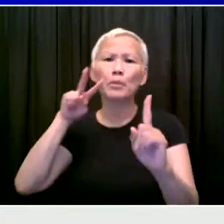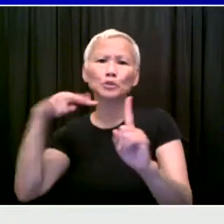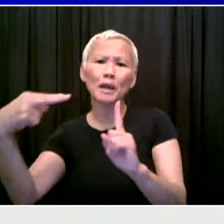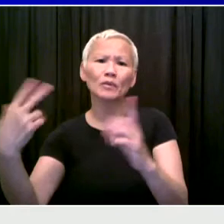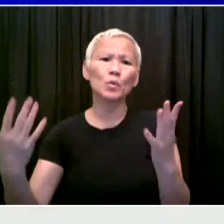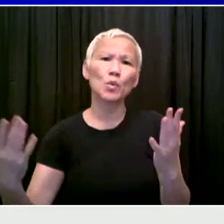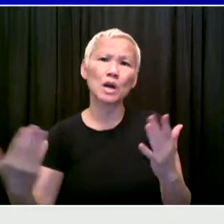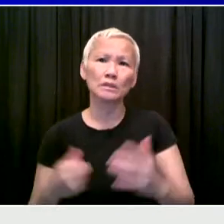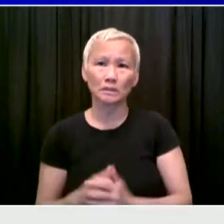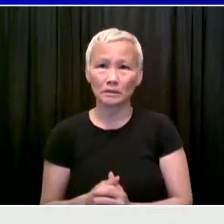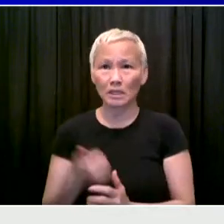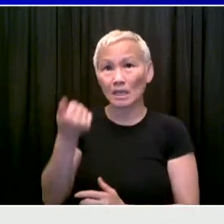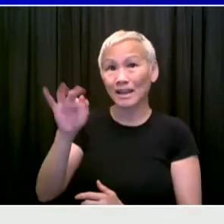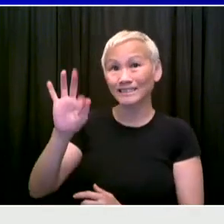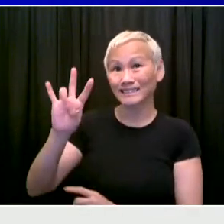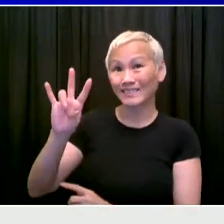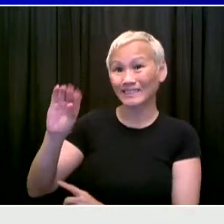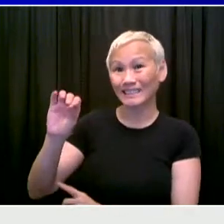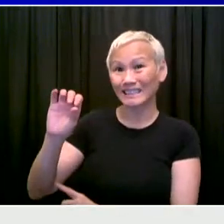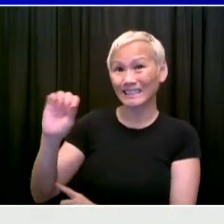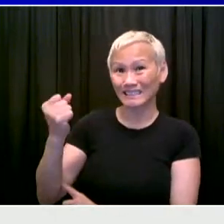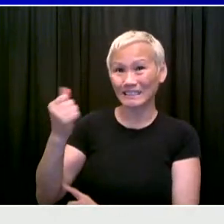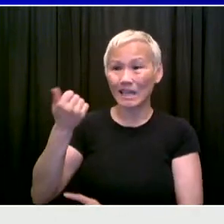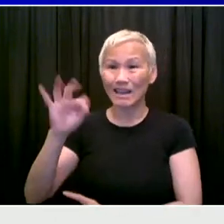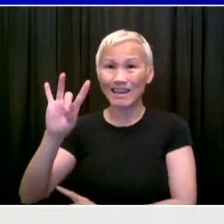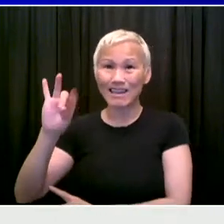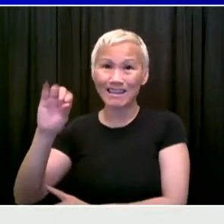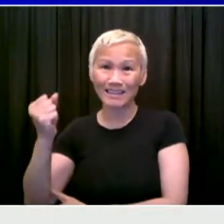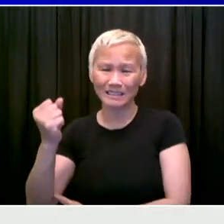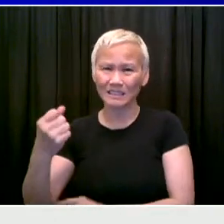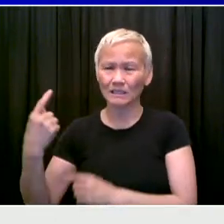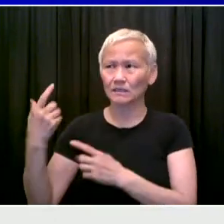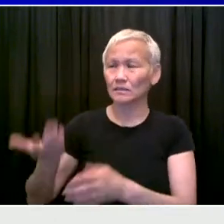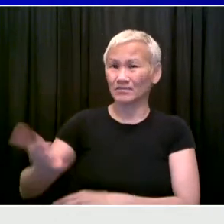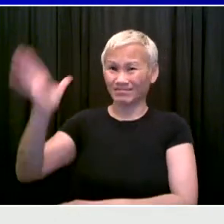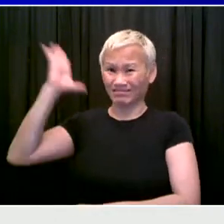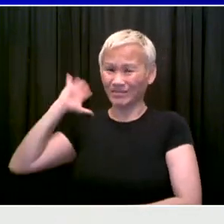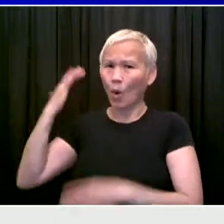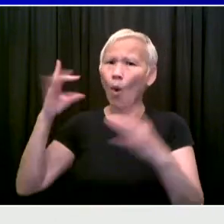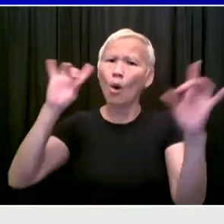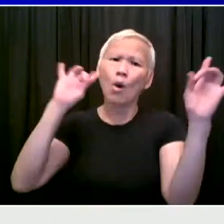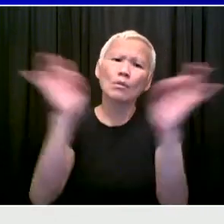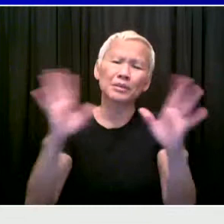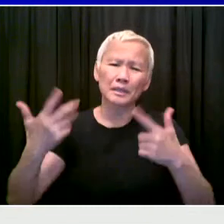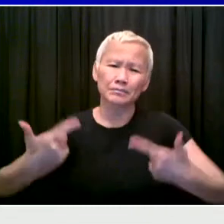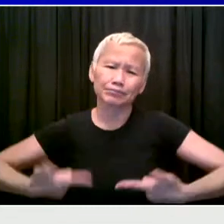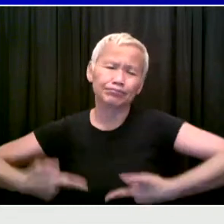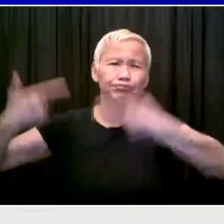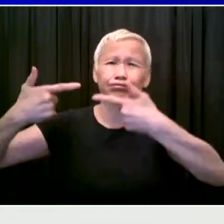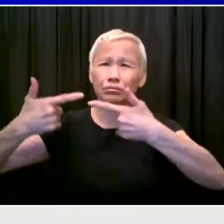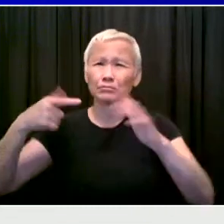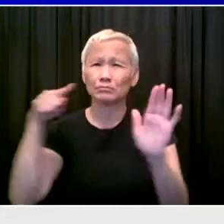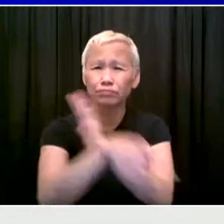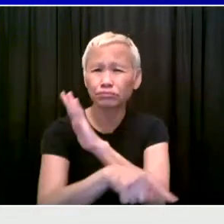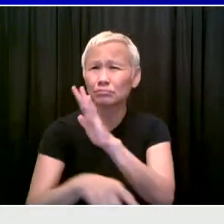PERSPECTIVE HERE WITH THIS CHART. WE HAVE BEEN THROUGH TOUGH TIMES BEFORE IN